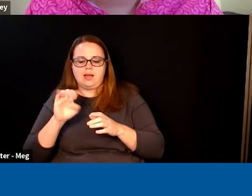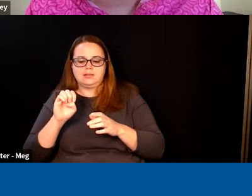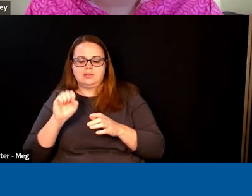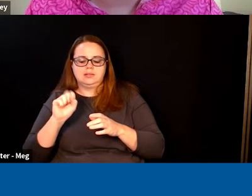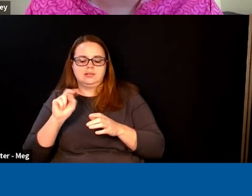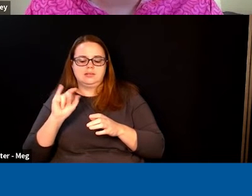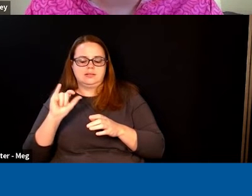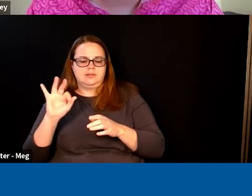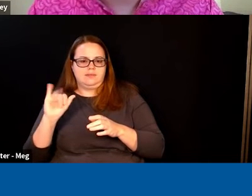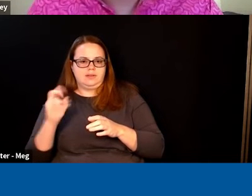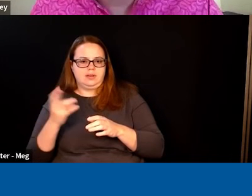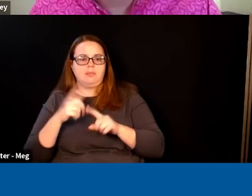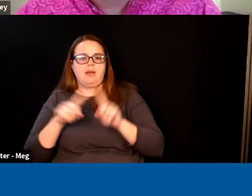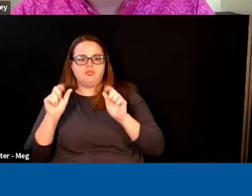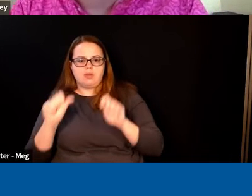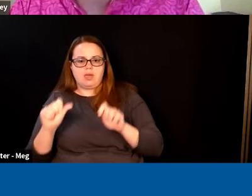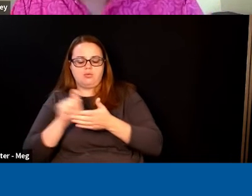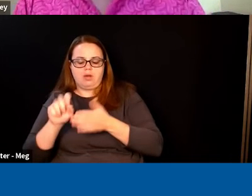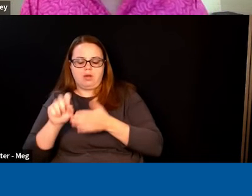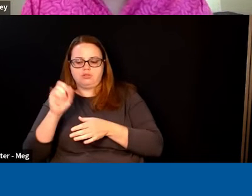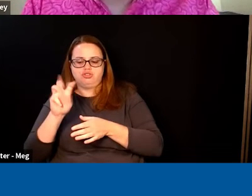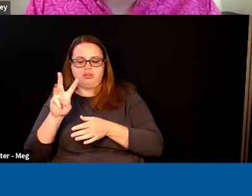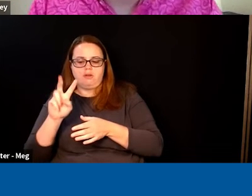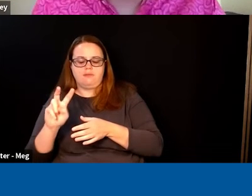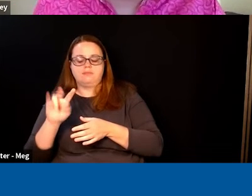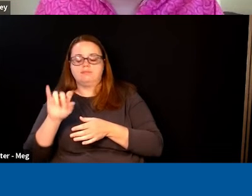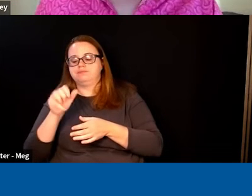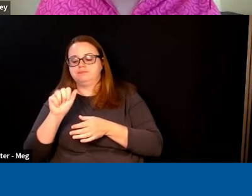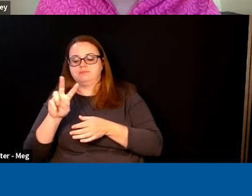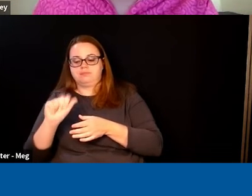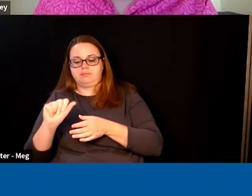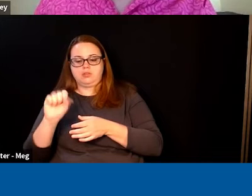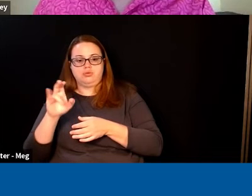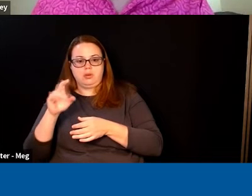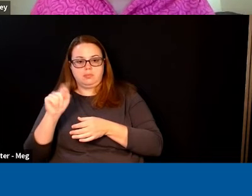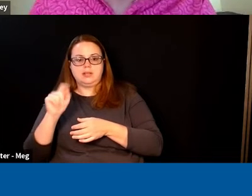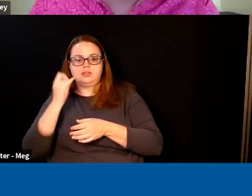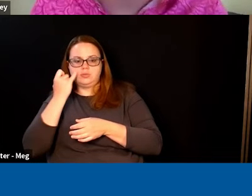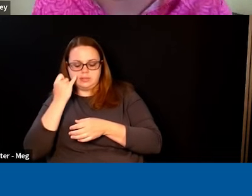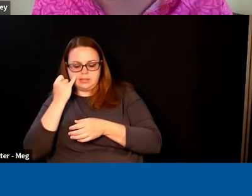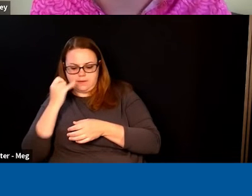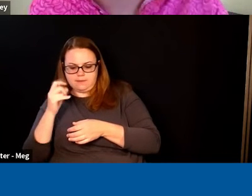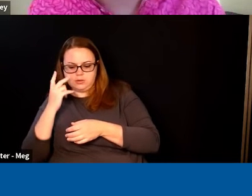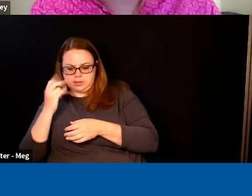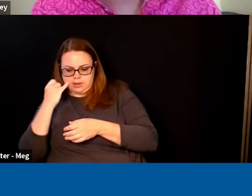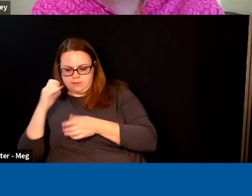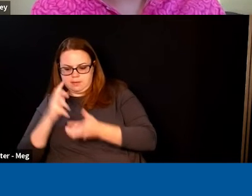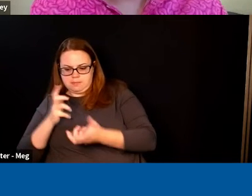for if MS high contrast active matches in a match media JavaScript statement,